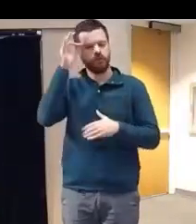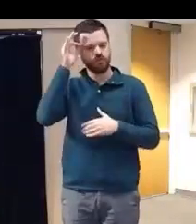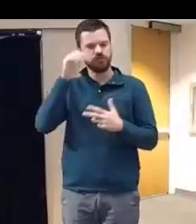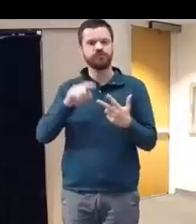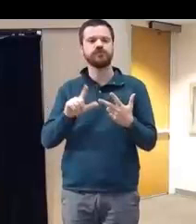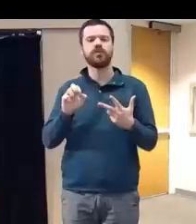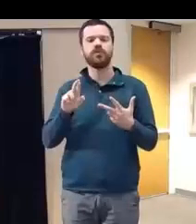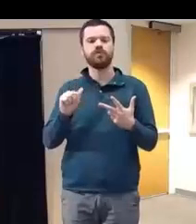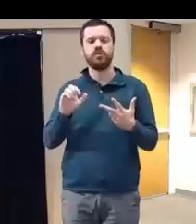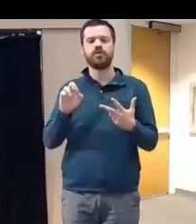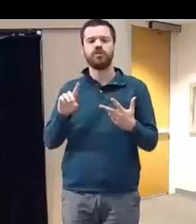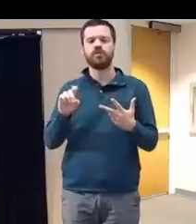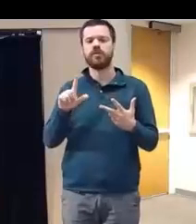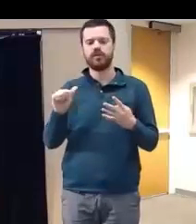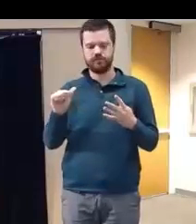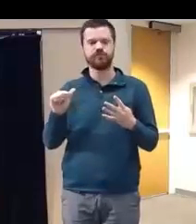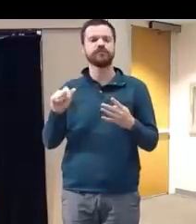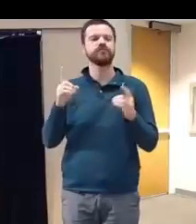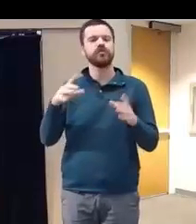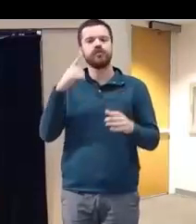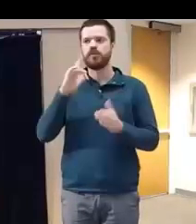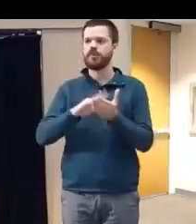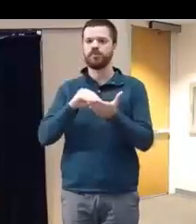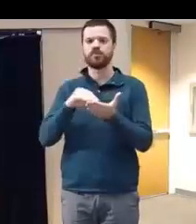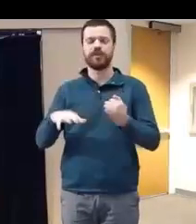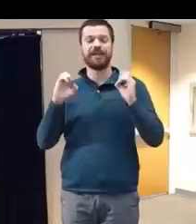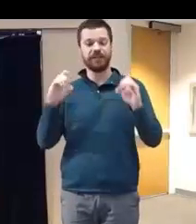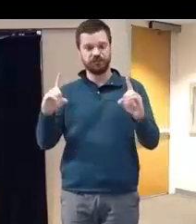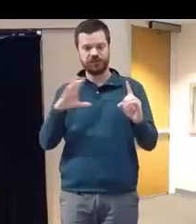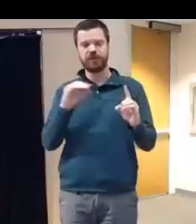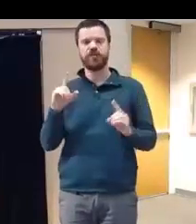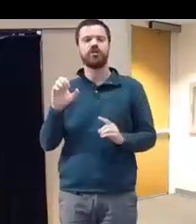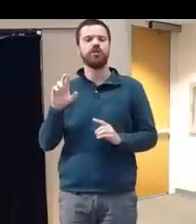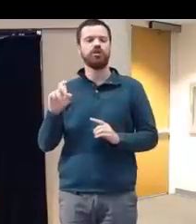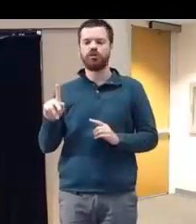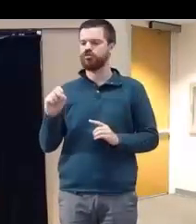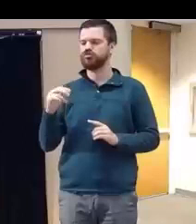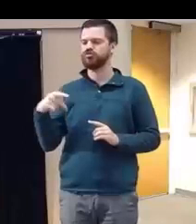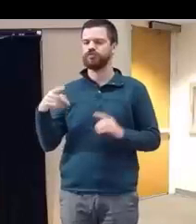Laura Cardella director of medical student education and the clerkship director and me